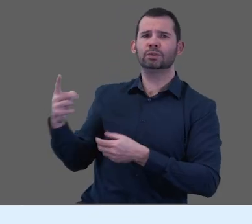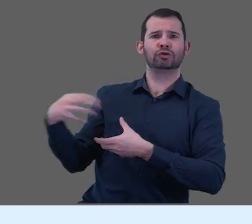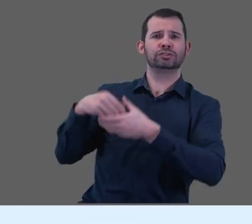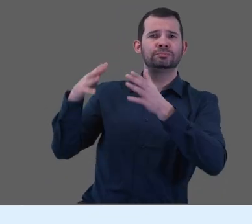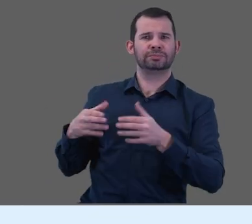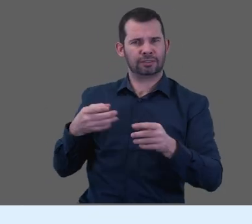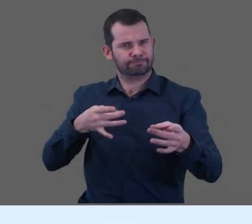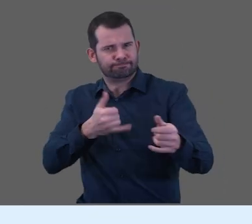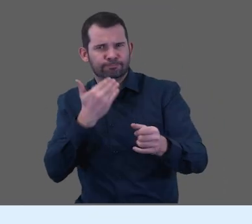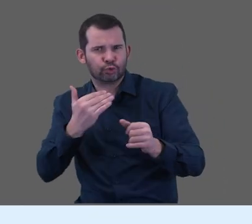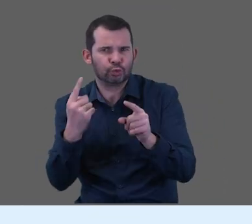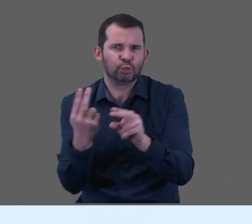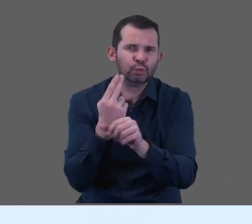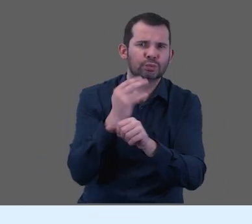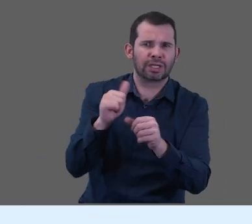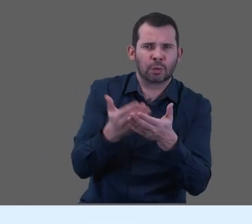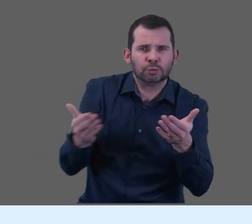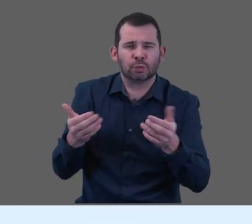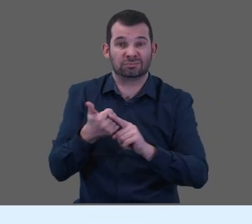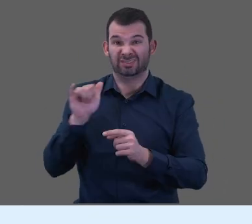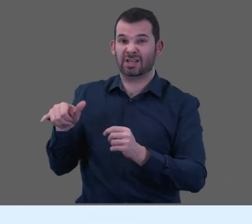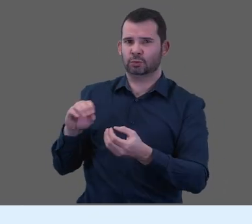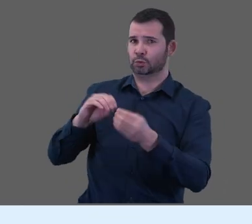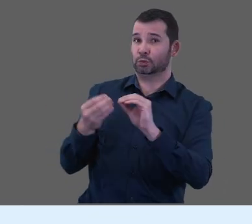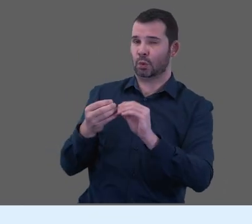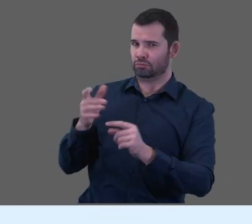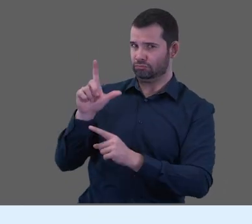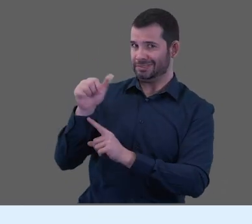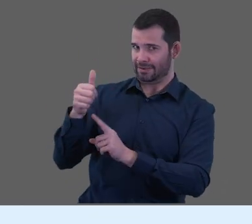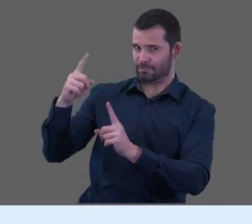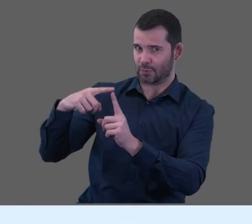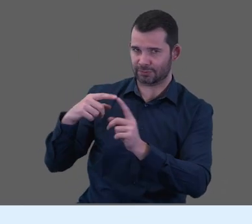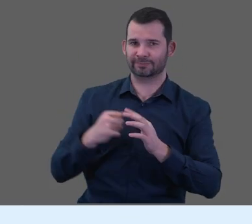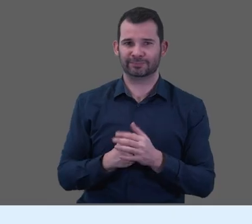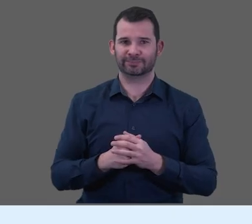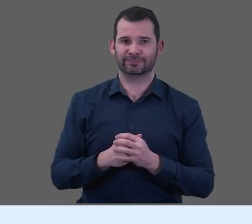and efficient use of resources. This is scored out of 10 points.